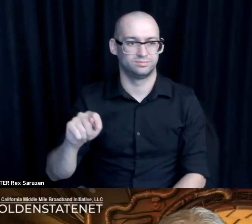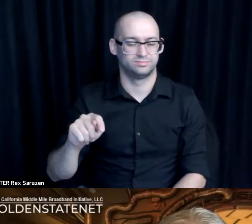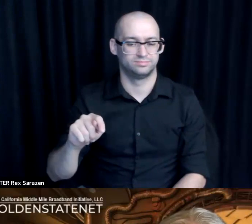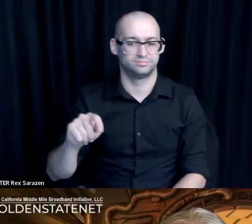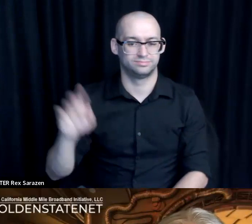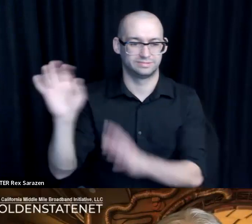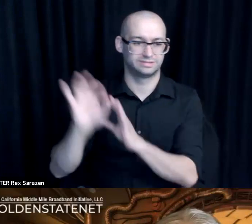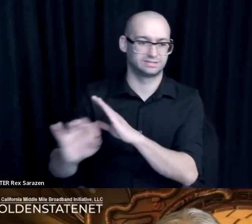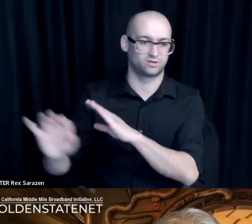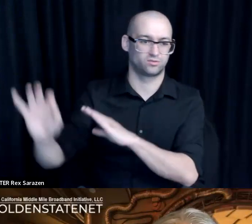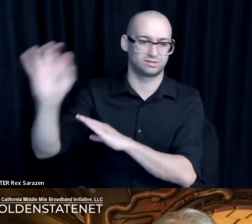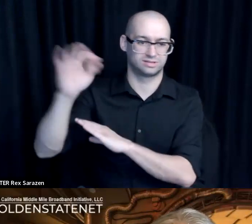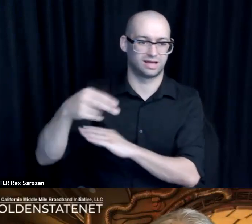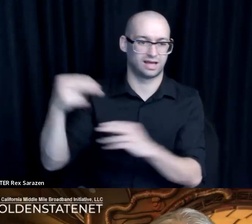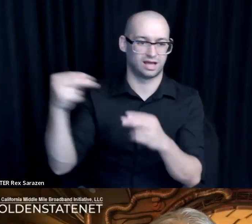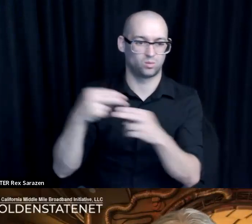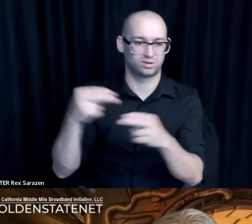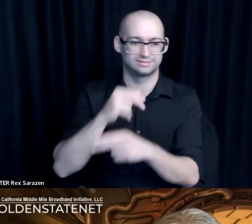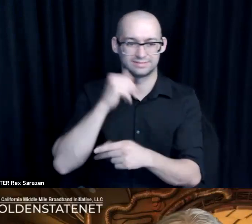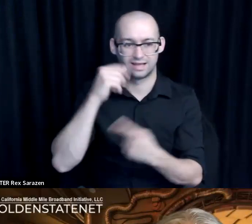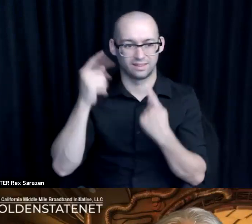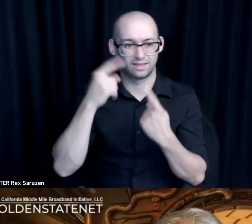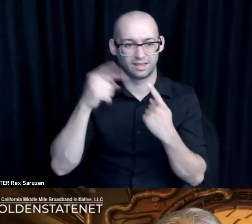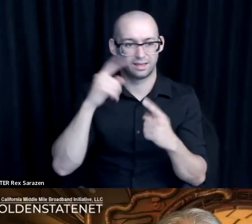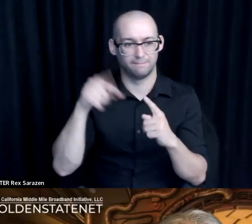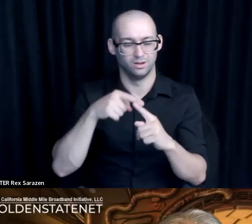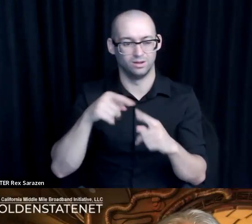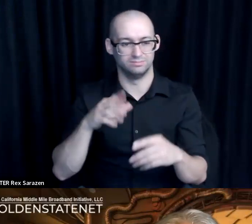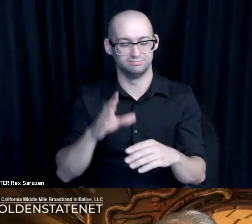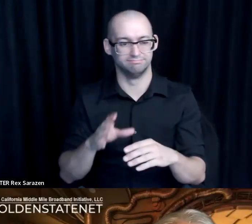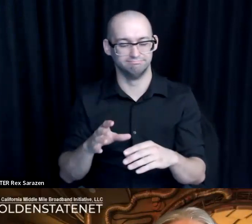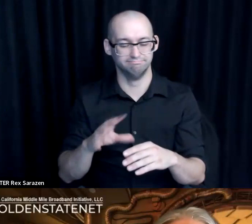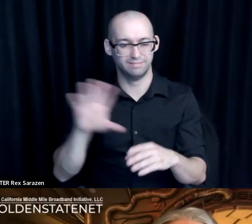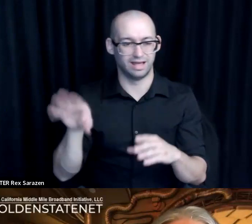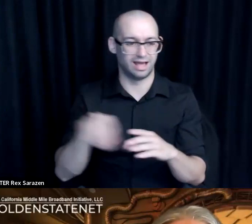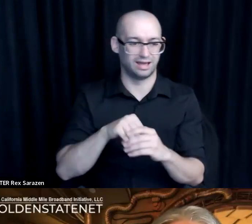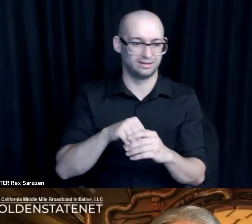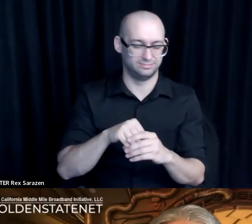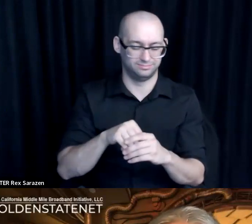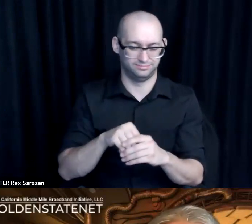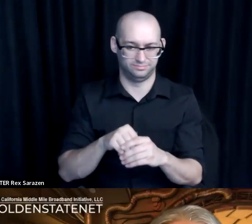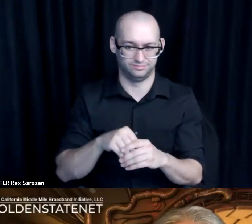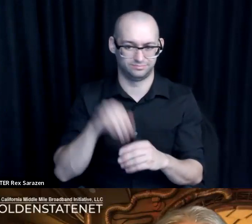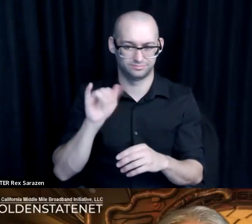is not in consideration to be added back in it at at phase one of this map opportunity.